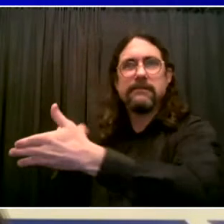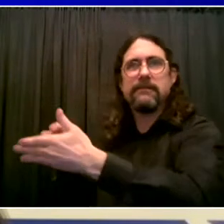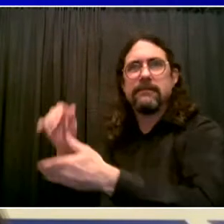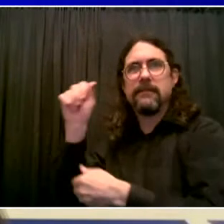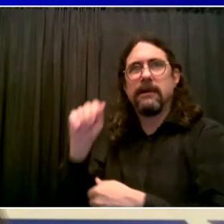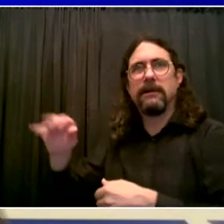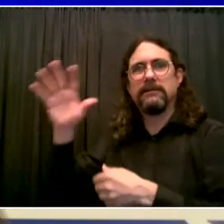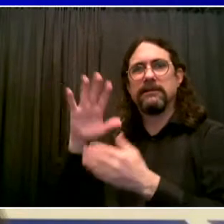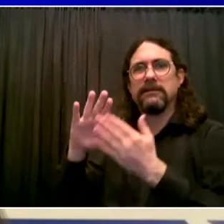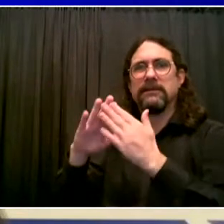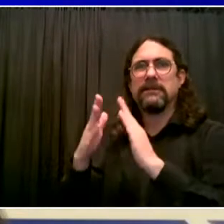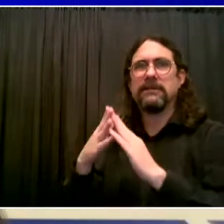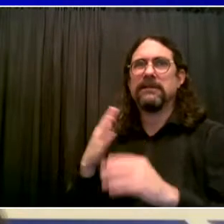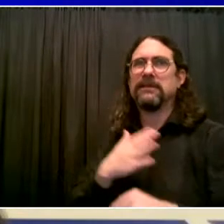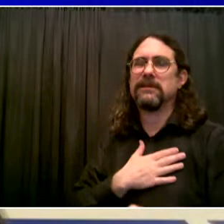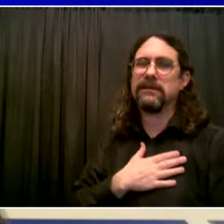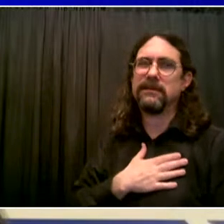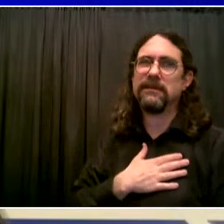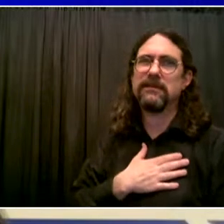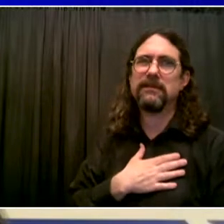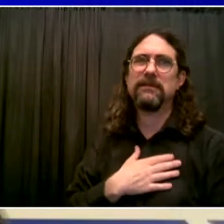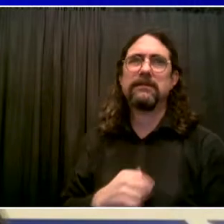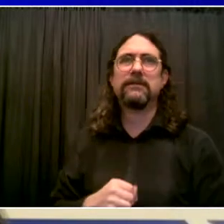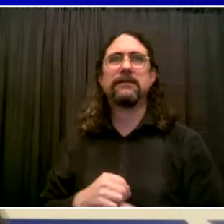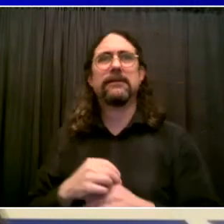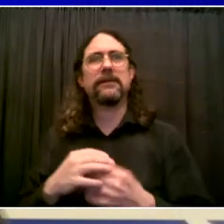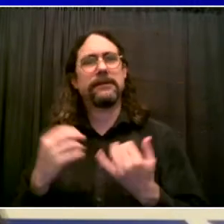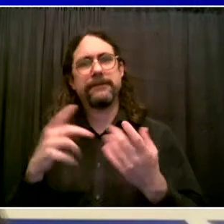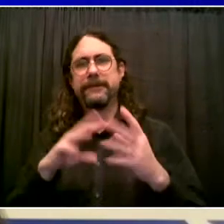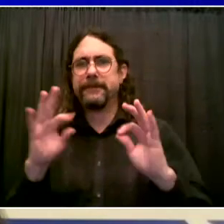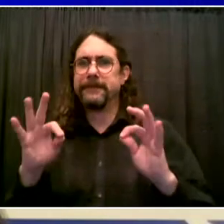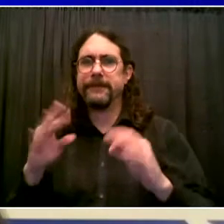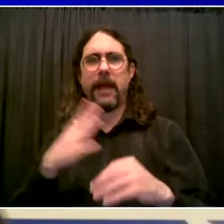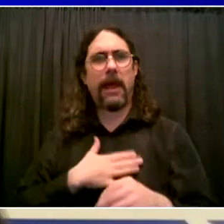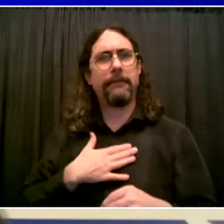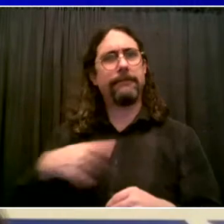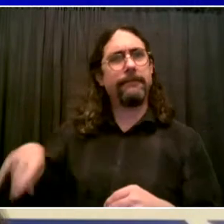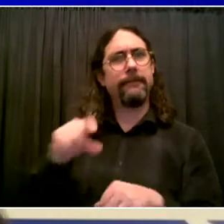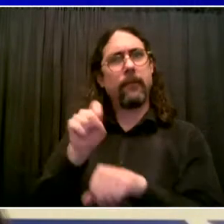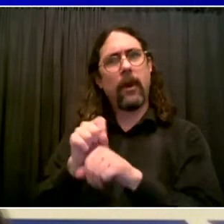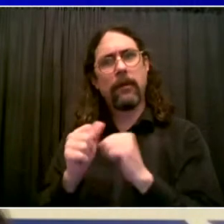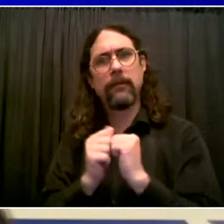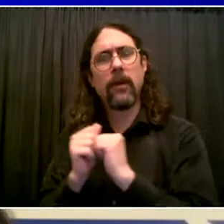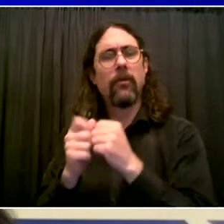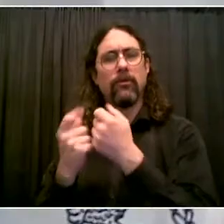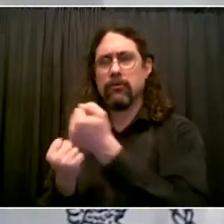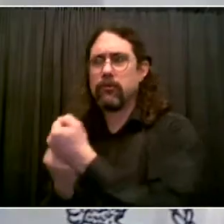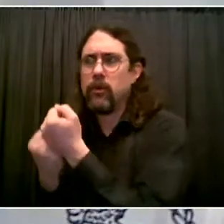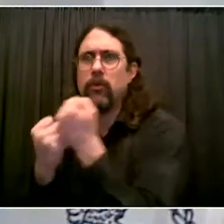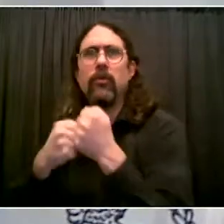THE HORRIBLE HATE ATTACKS. THANK YOU FOR YOUR LEADERSHIP AND I KNOW BECAUSE OF YOUR LEADERSHIP SO MANY OTHEER